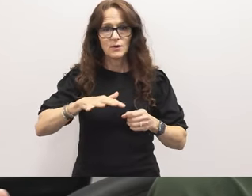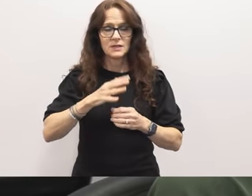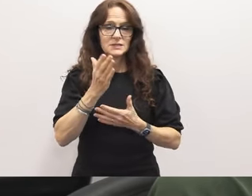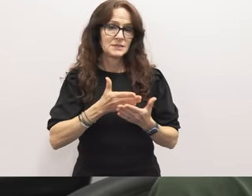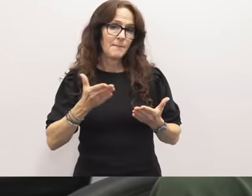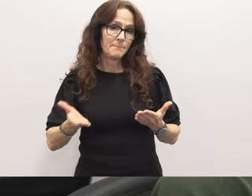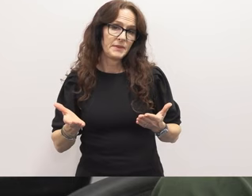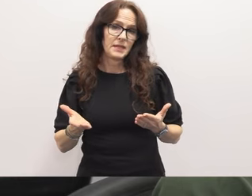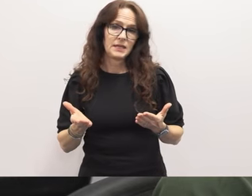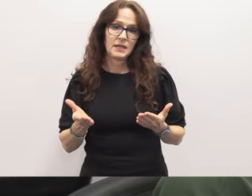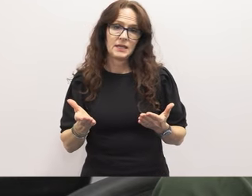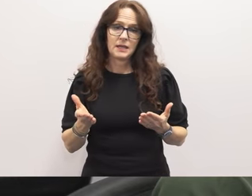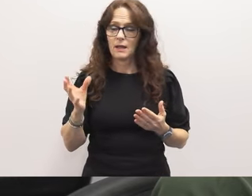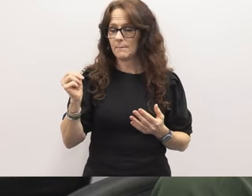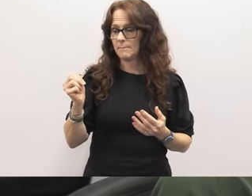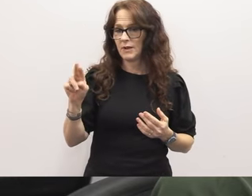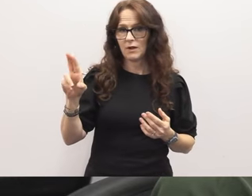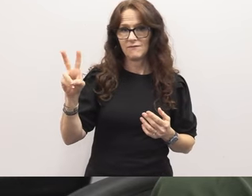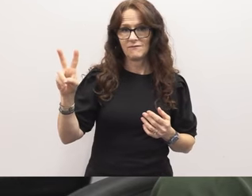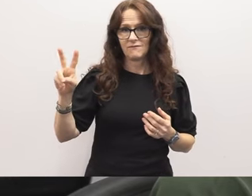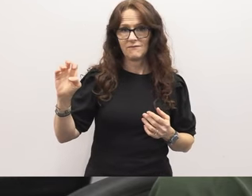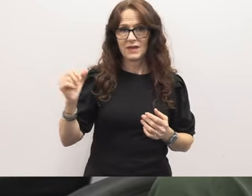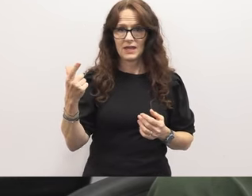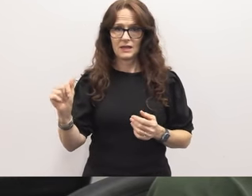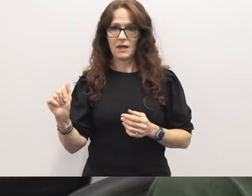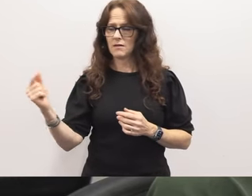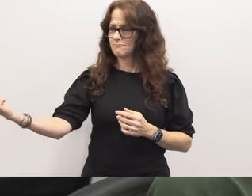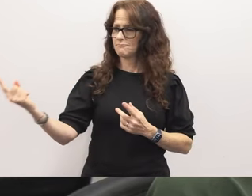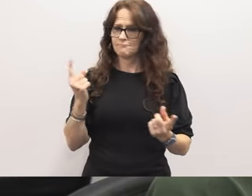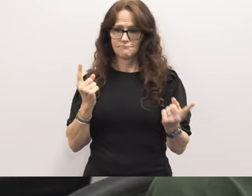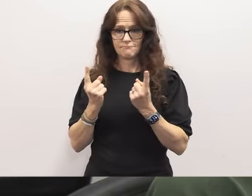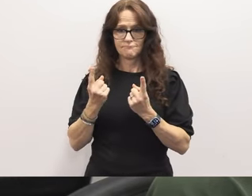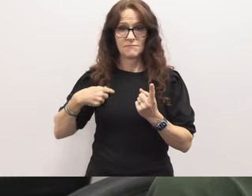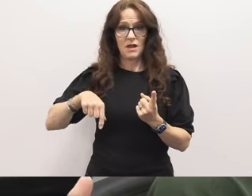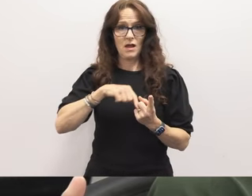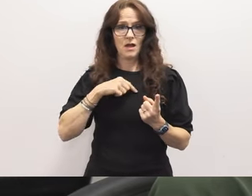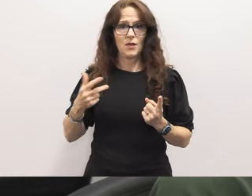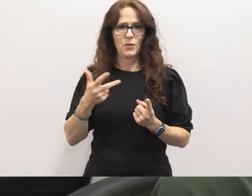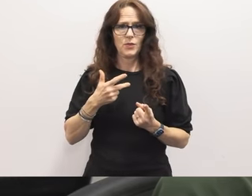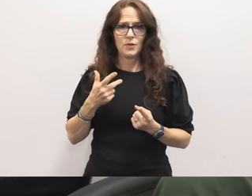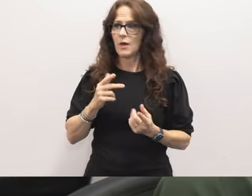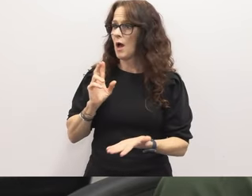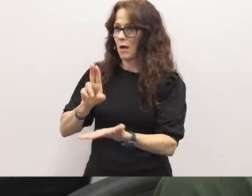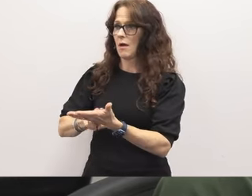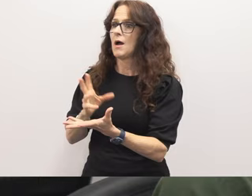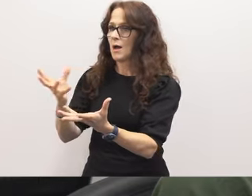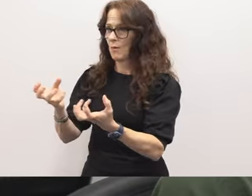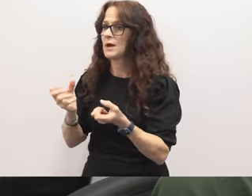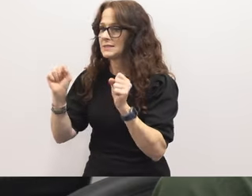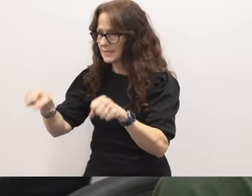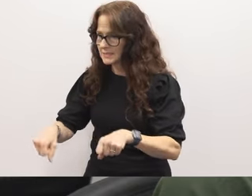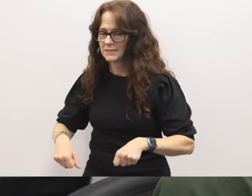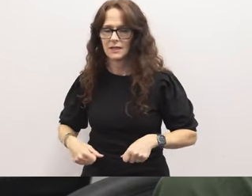this is Mr. Vega who came up with this and approached myself and Mr. Steinhauser, and I'm like, where do I sign up? So we have a meeting next week